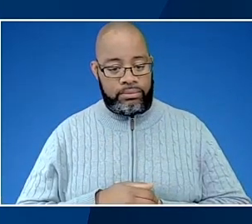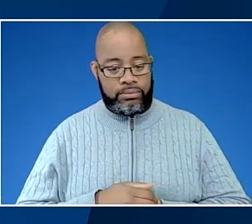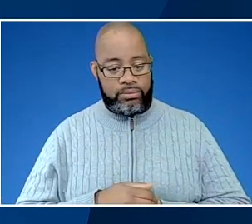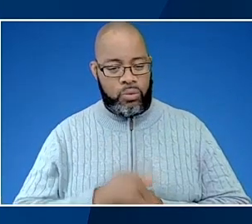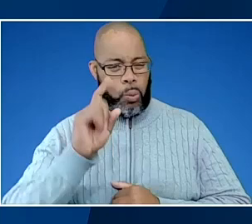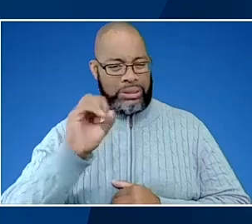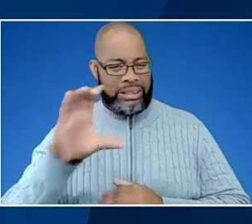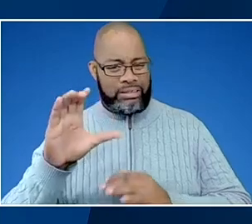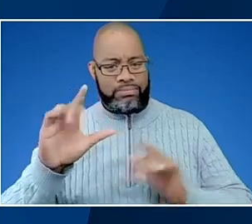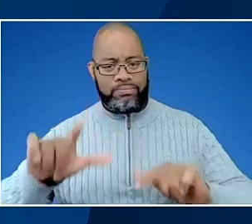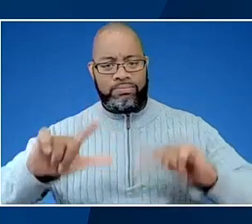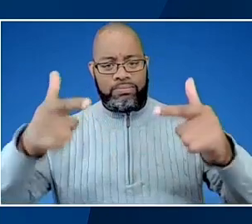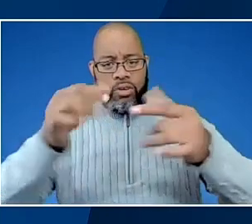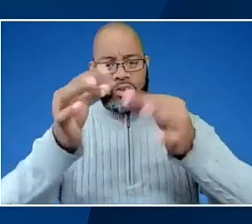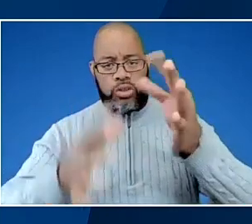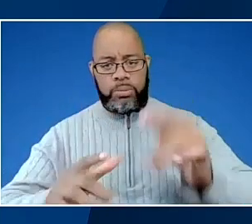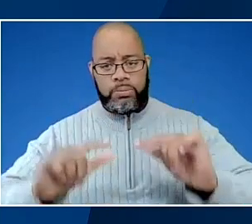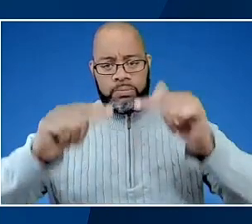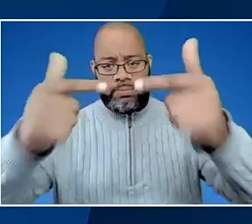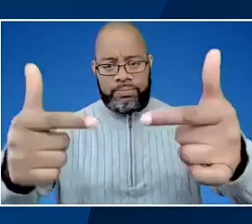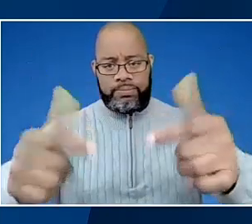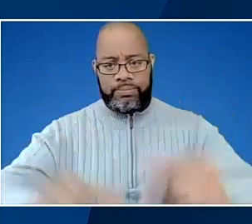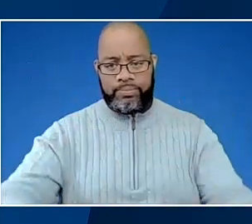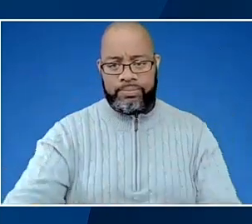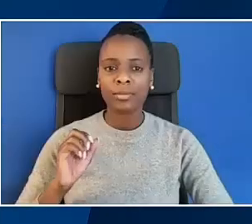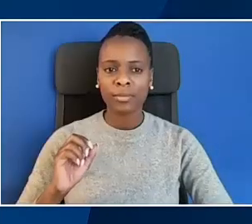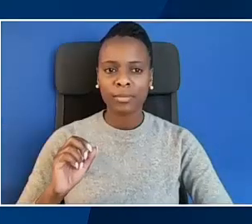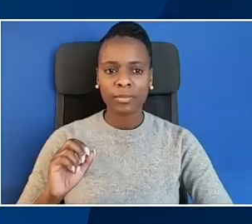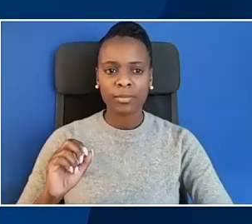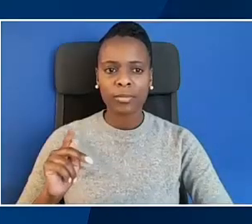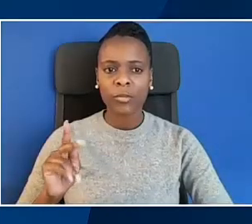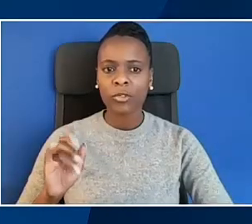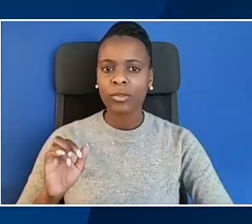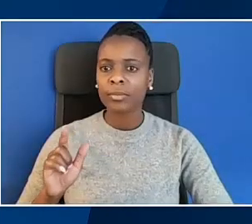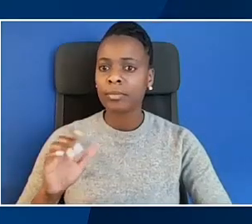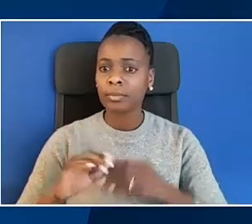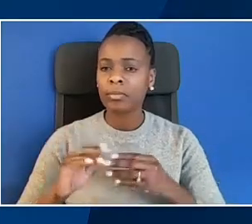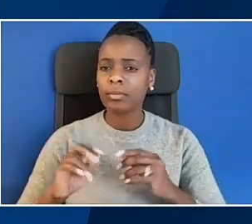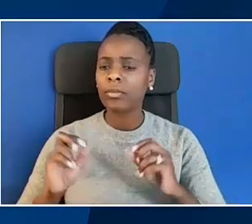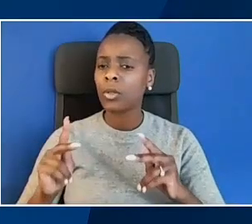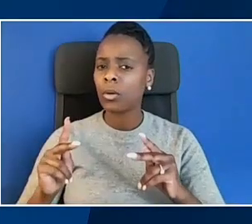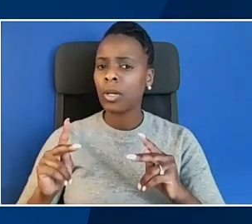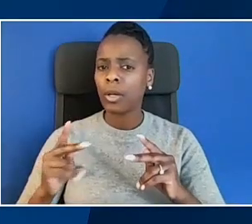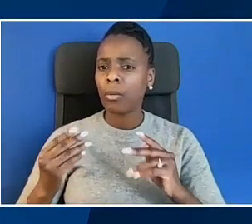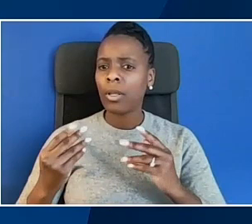Well. Okay. But we'll let you all know and just let us know. Right now, we will send- be prepared